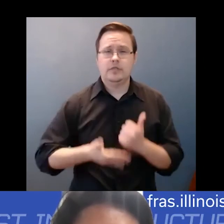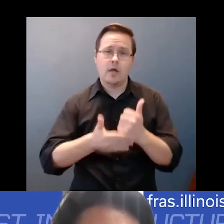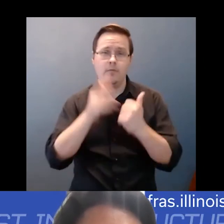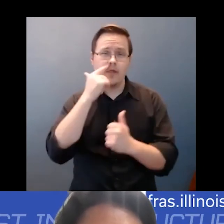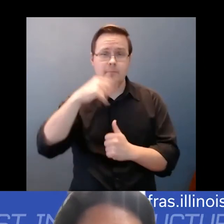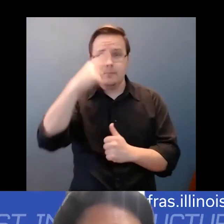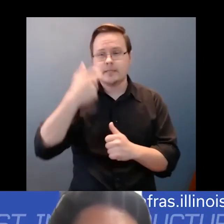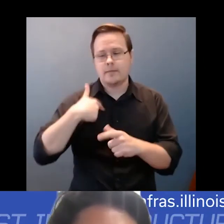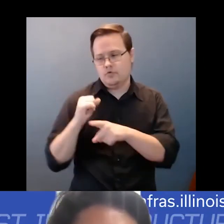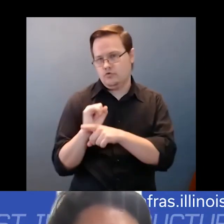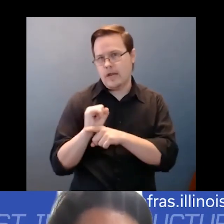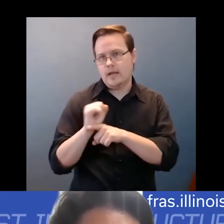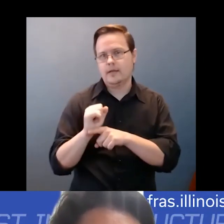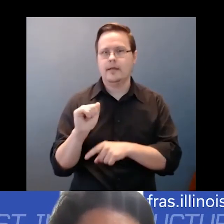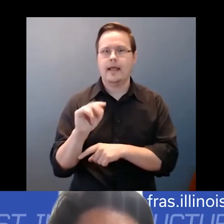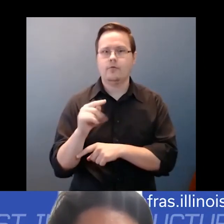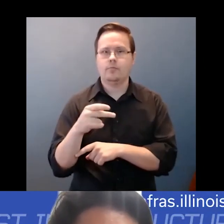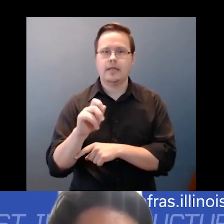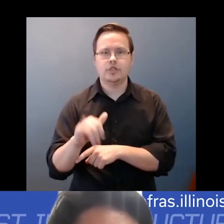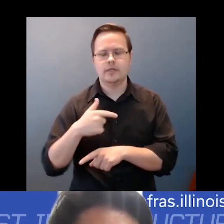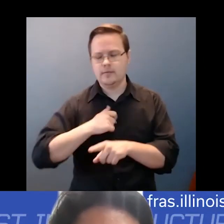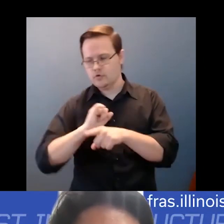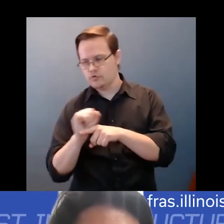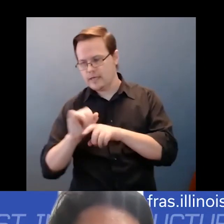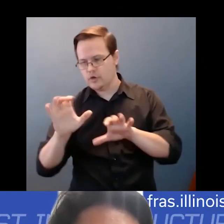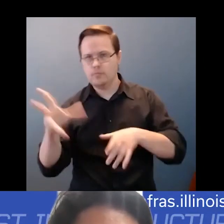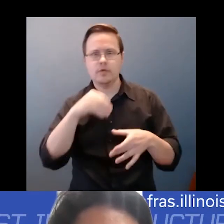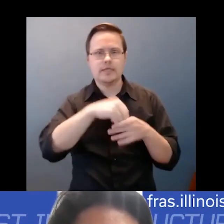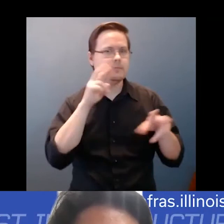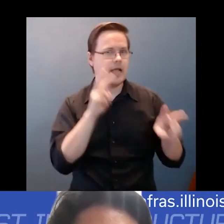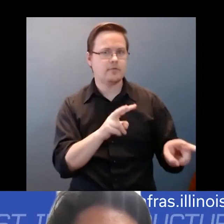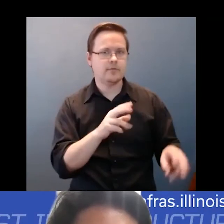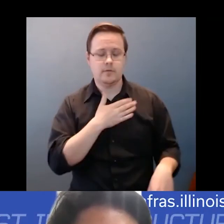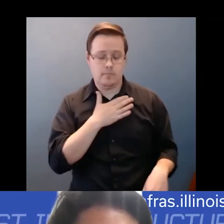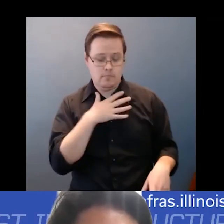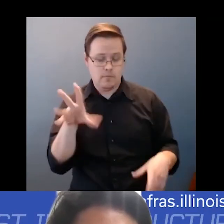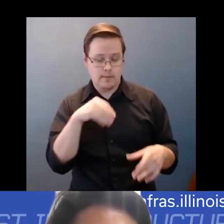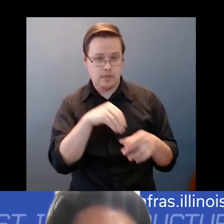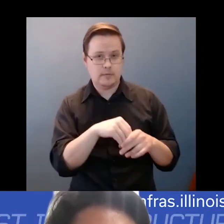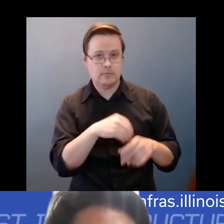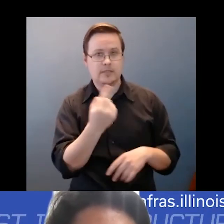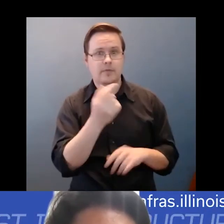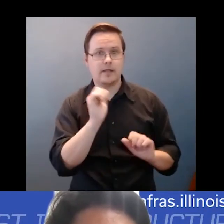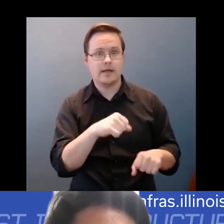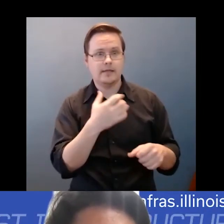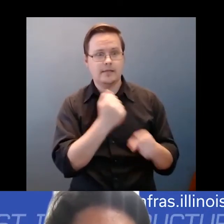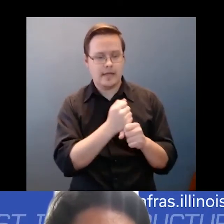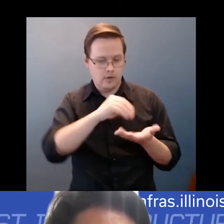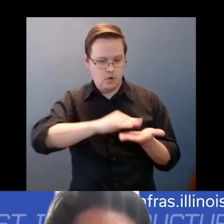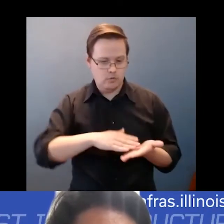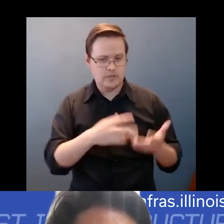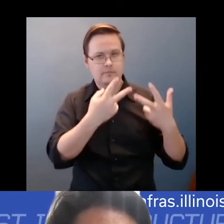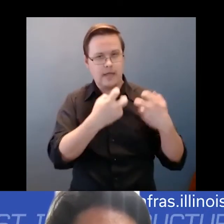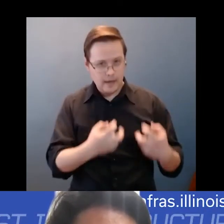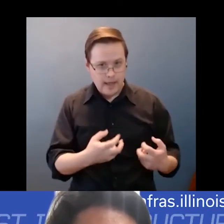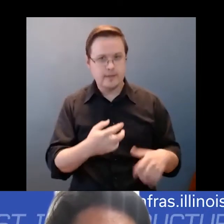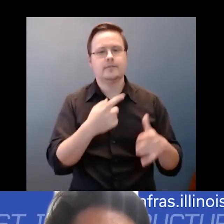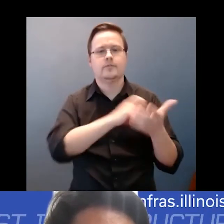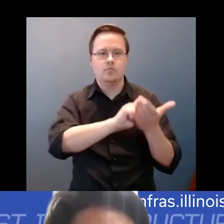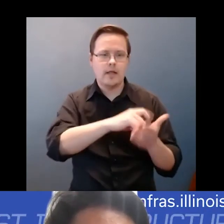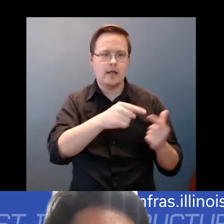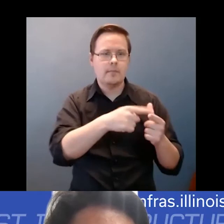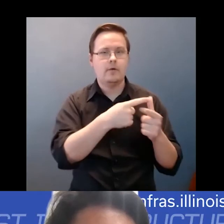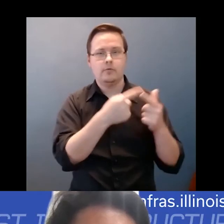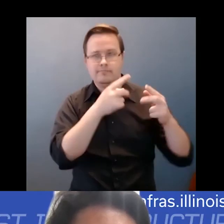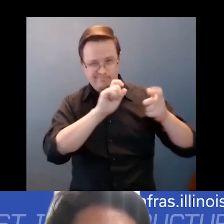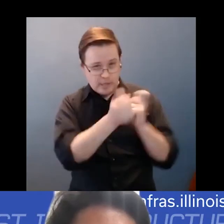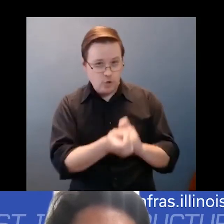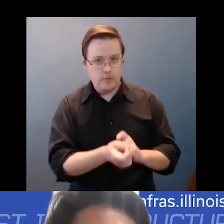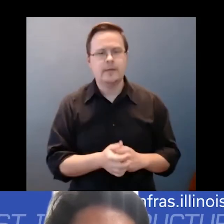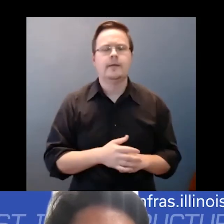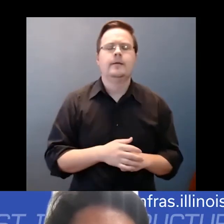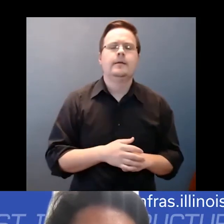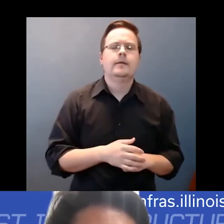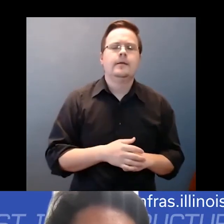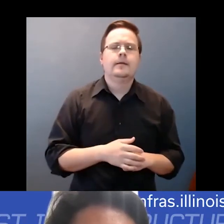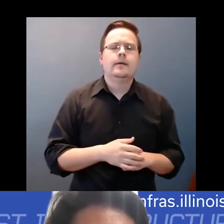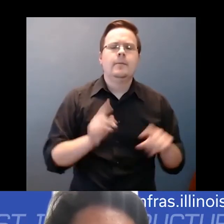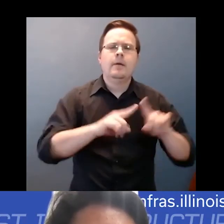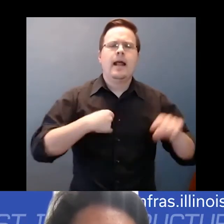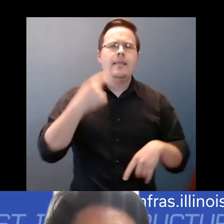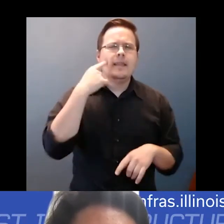helpful for that because I was trained in anthropology to do participant observation and so my own participation is something that I can take field notes on and analyze rigorously and write about and interpret.